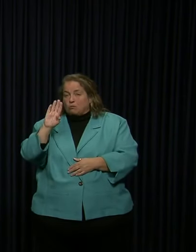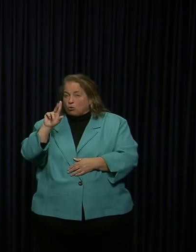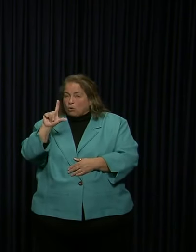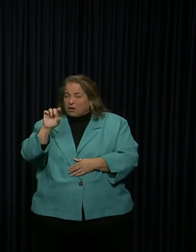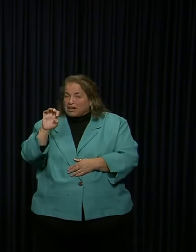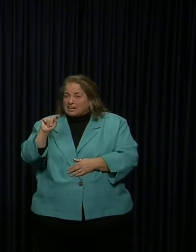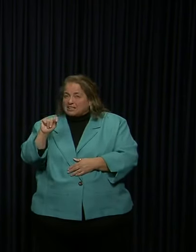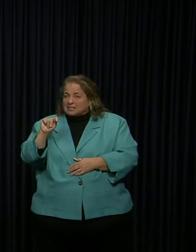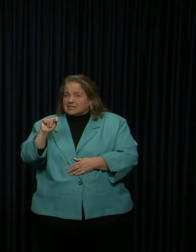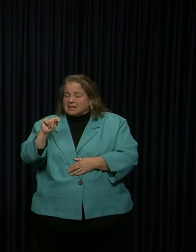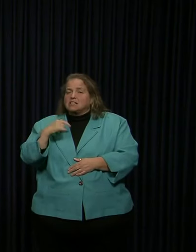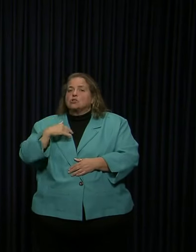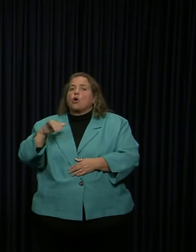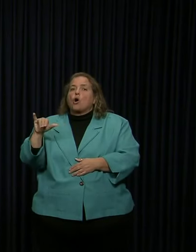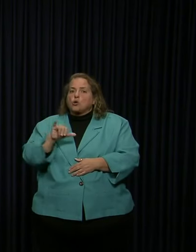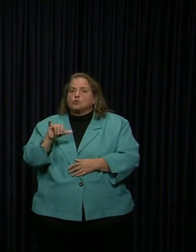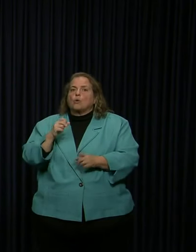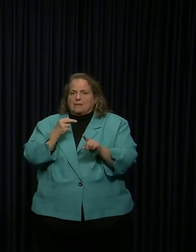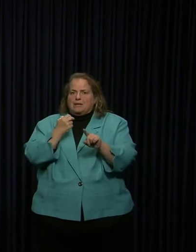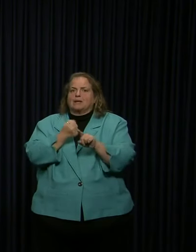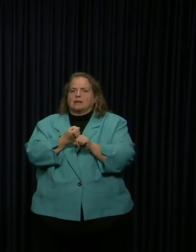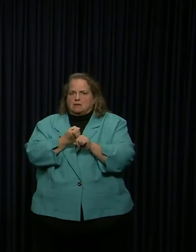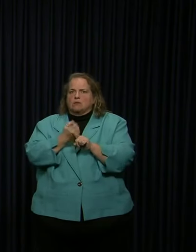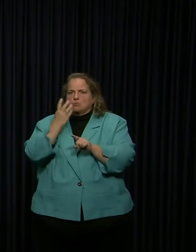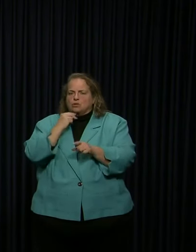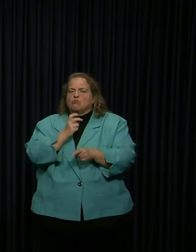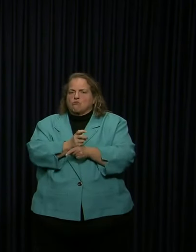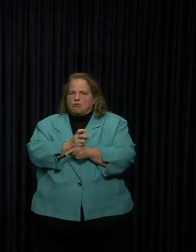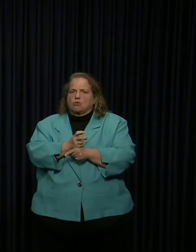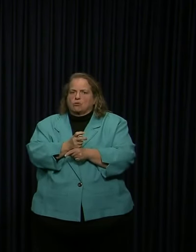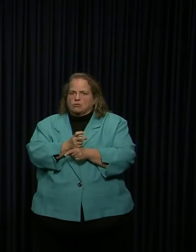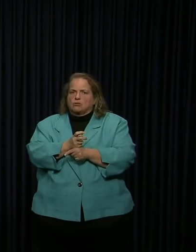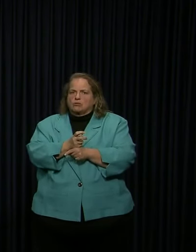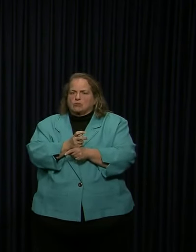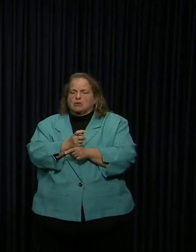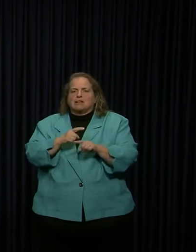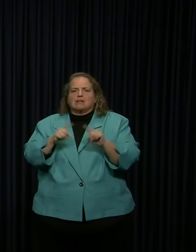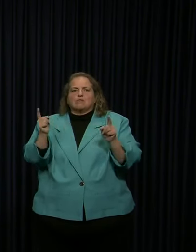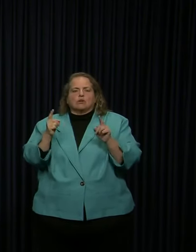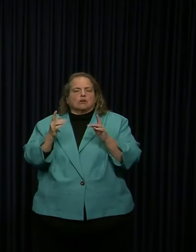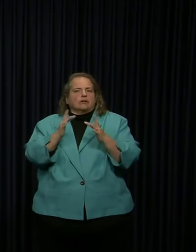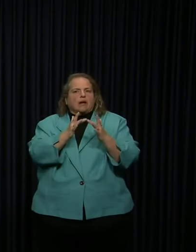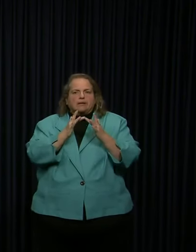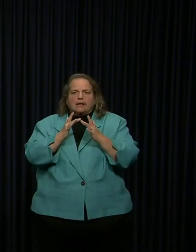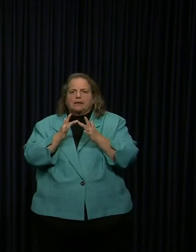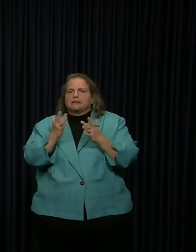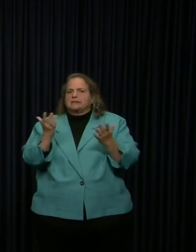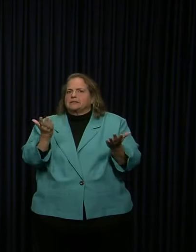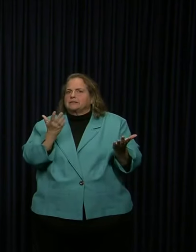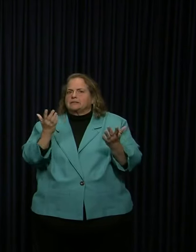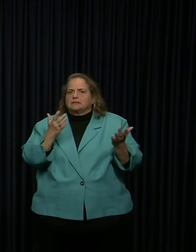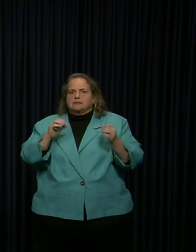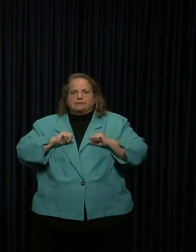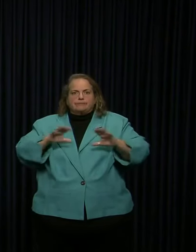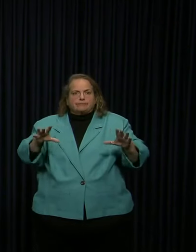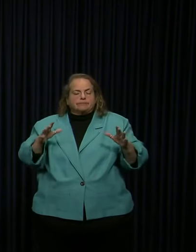CURRENTLY HOSPITALIZED AT LEAST IT'S ALMOST 300 PEOPLE IN THE HOSPITAL RIGHT NOW. LET'S MAKE SURE THAT WE'RE